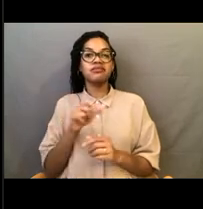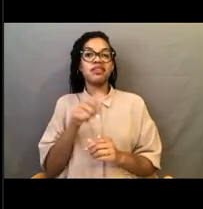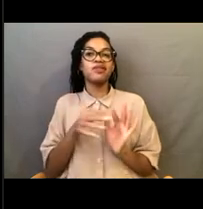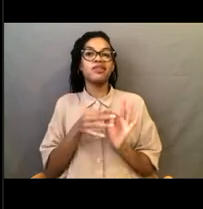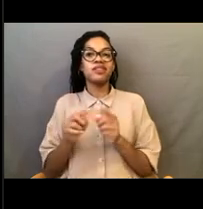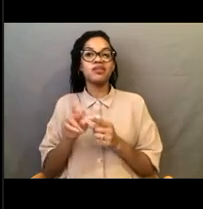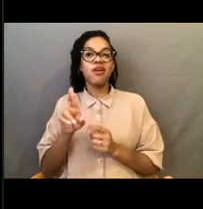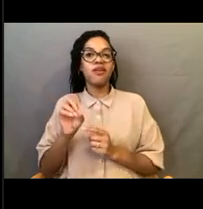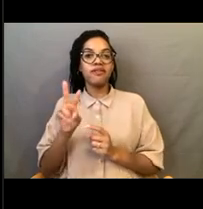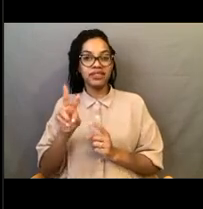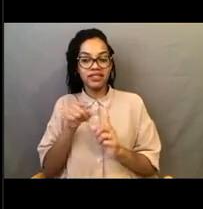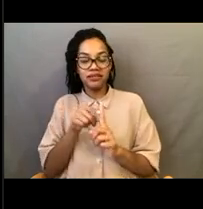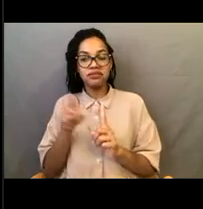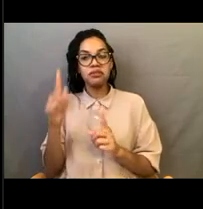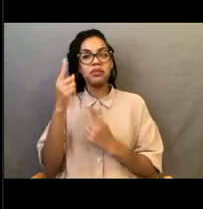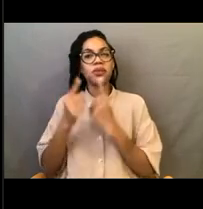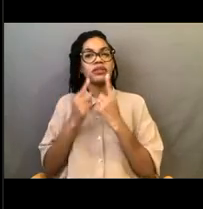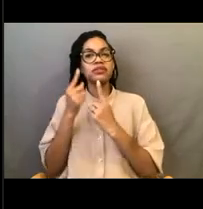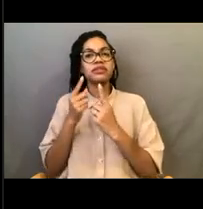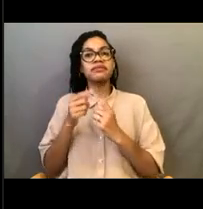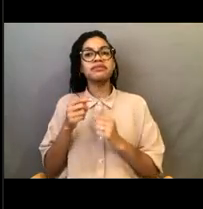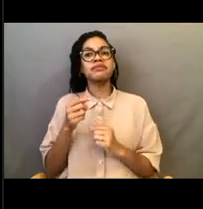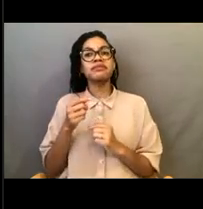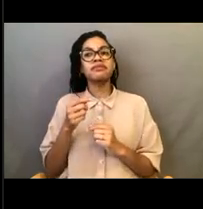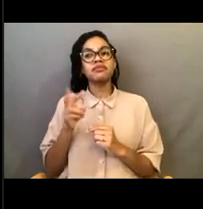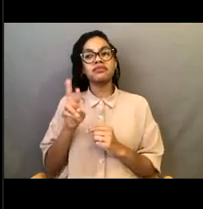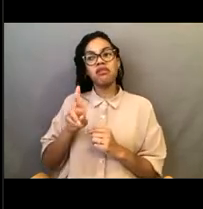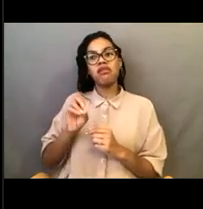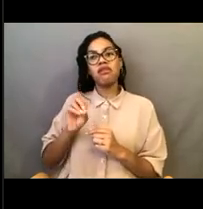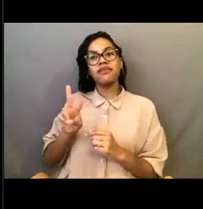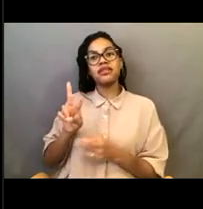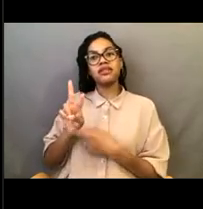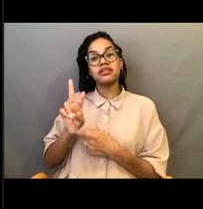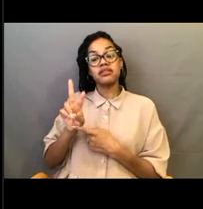with the ROV, is that something that someone on the ship is controlling,